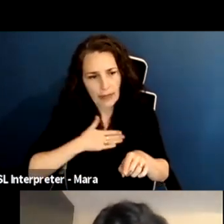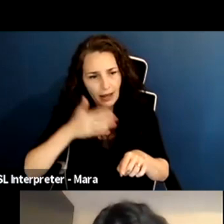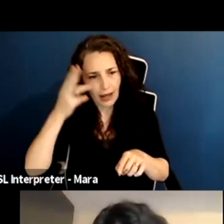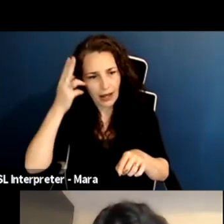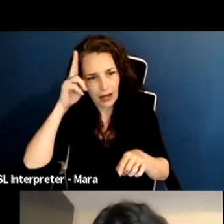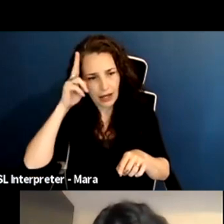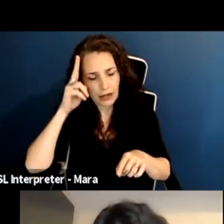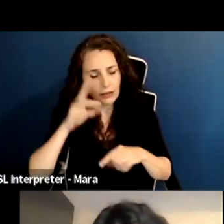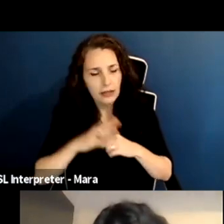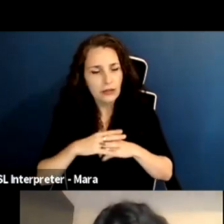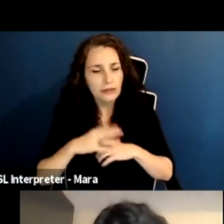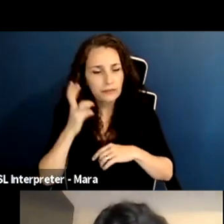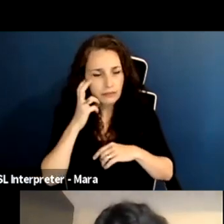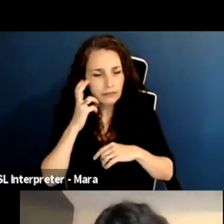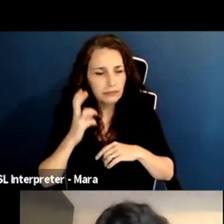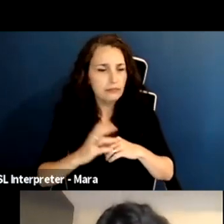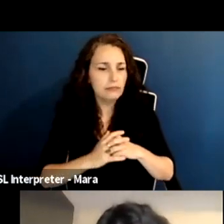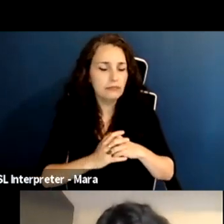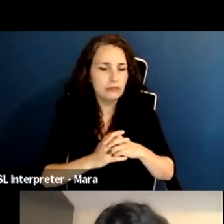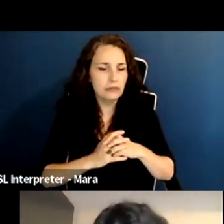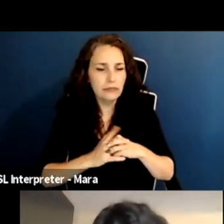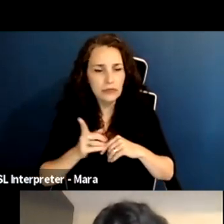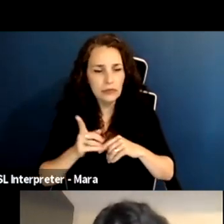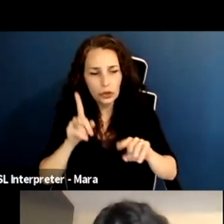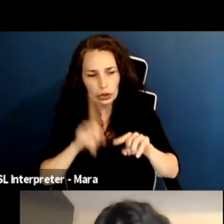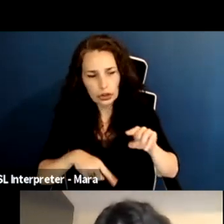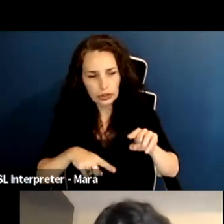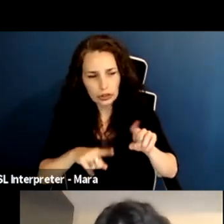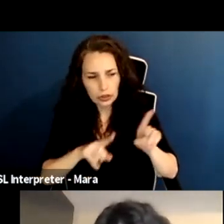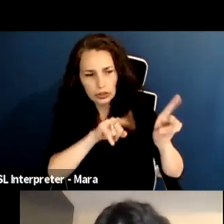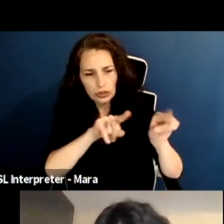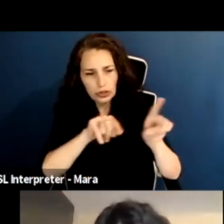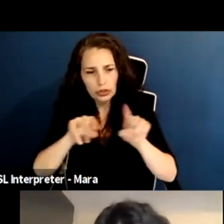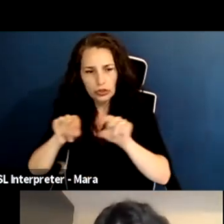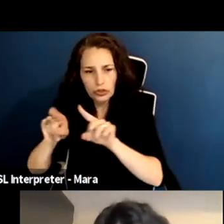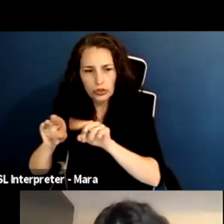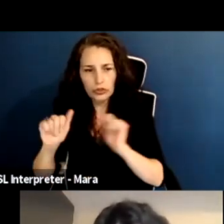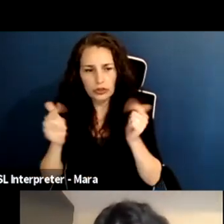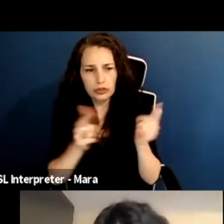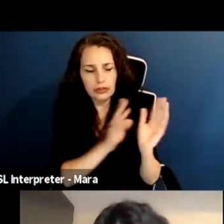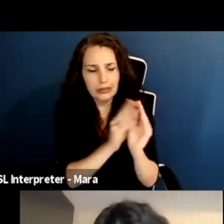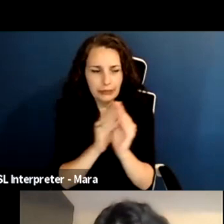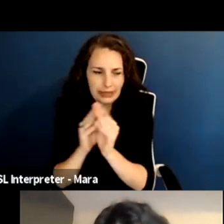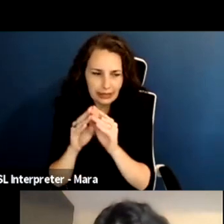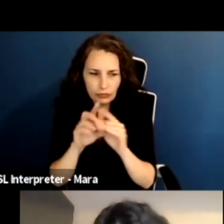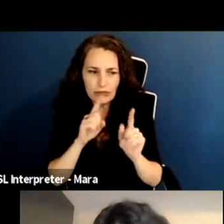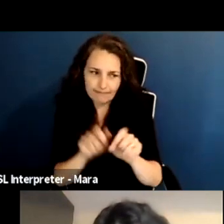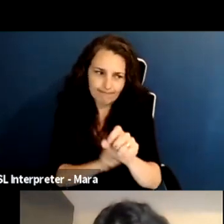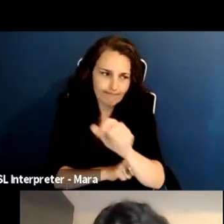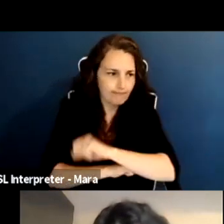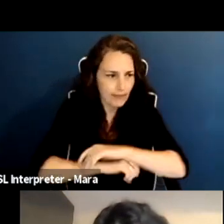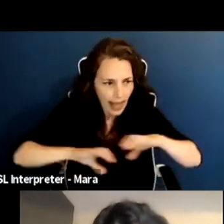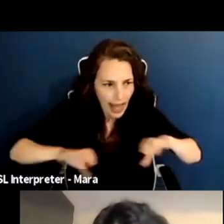could not actively represent our people the way that he wanted to, I accepted.